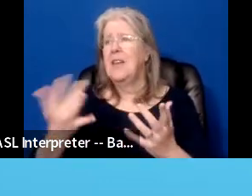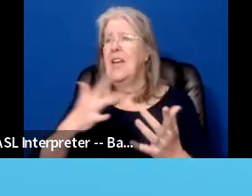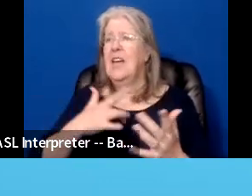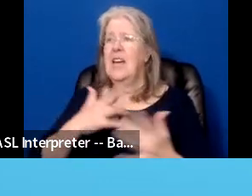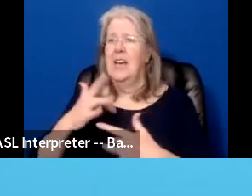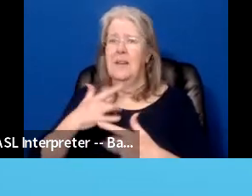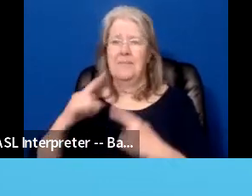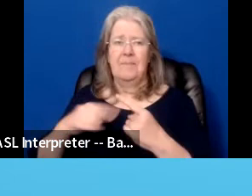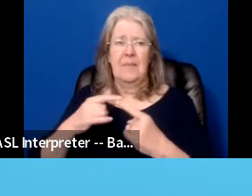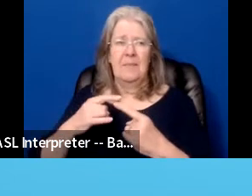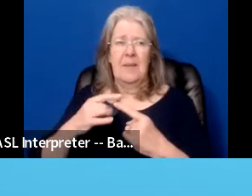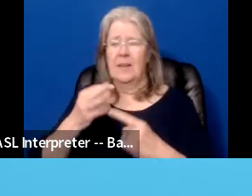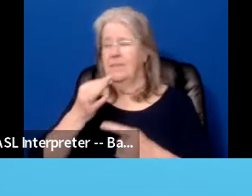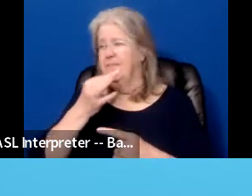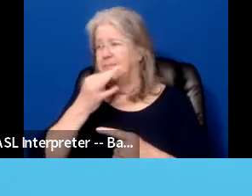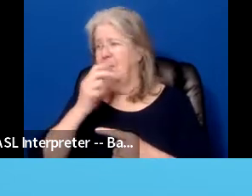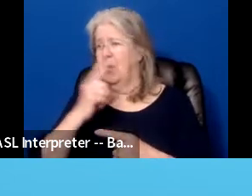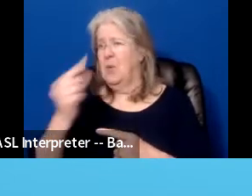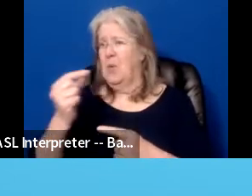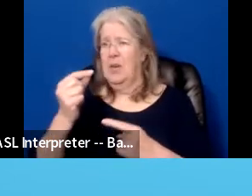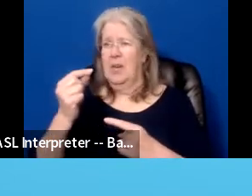trip that even if I don't get sick, I can impact them.